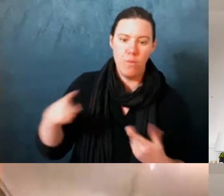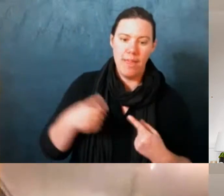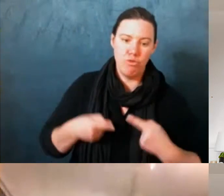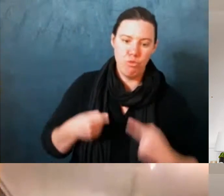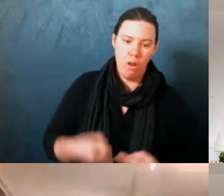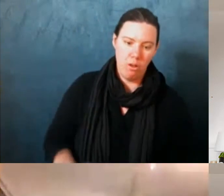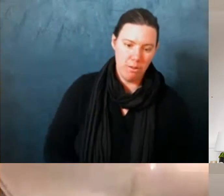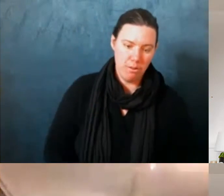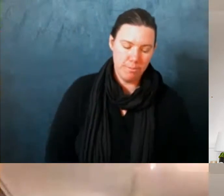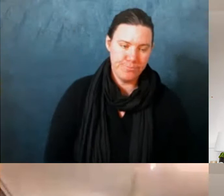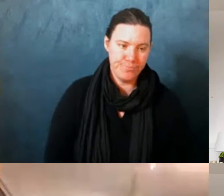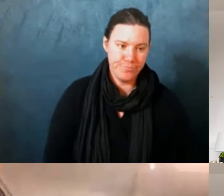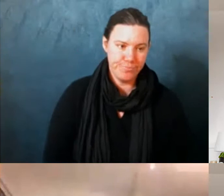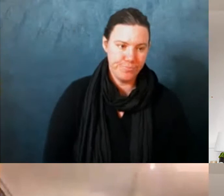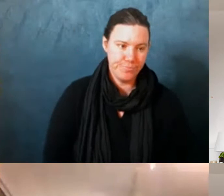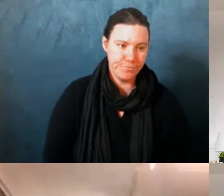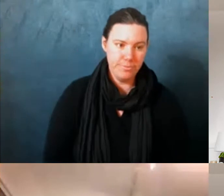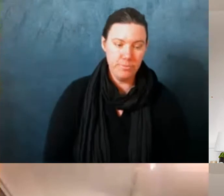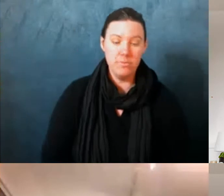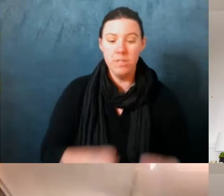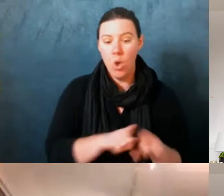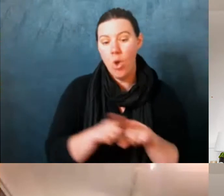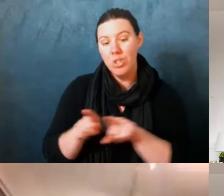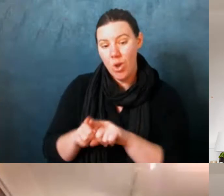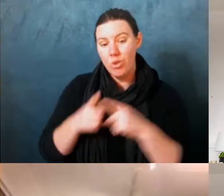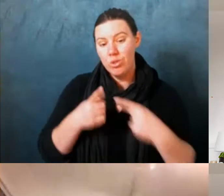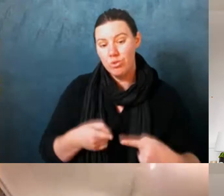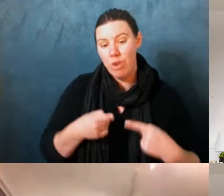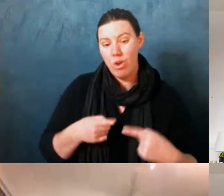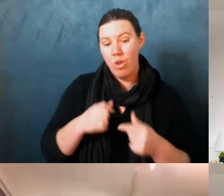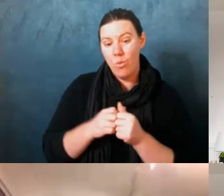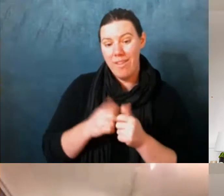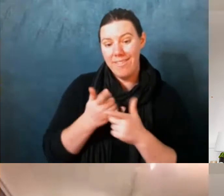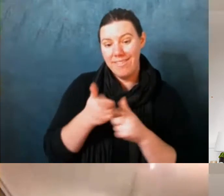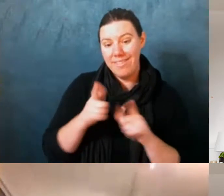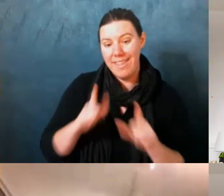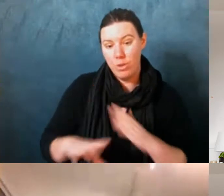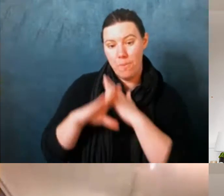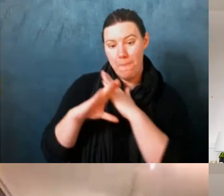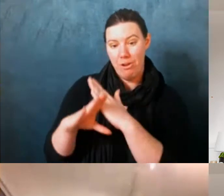And also the struggling with a language barrier because nobody advocate from them.